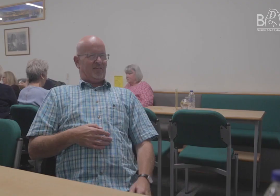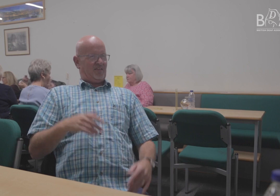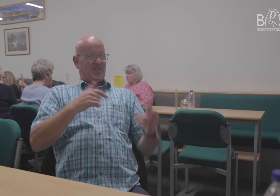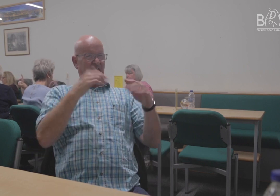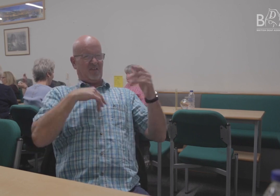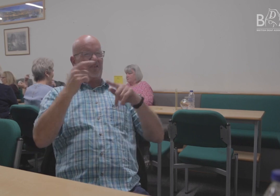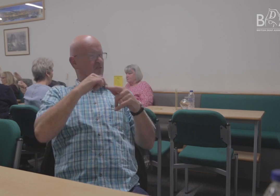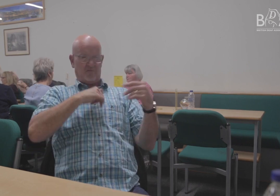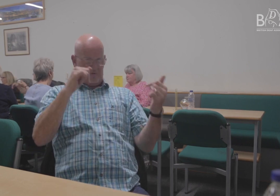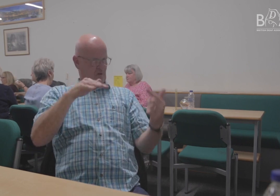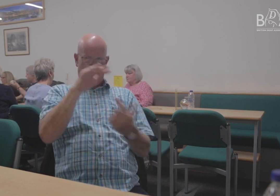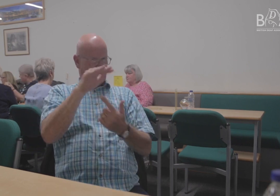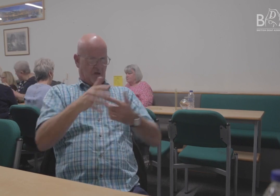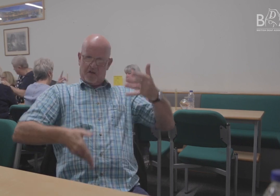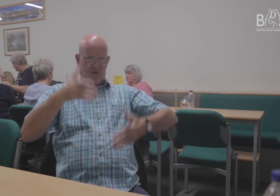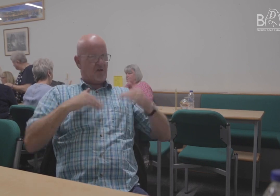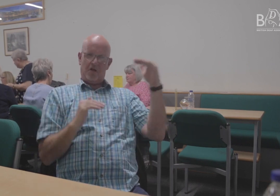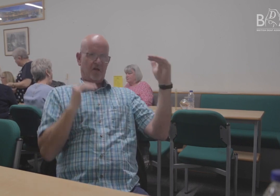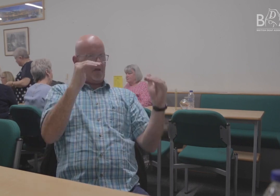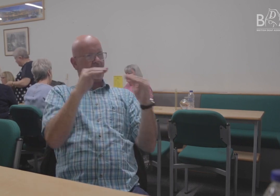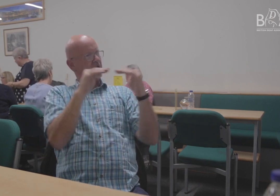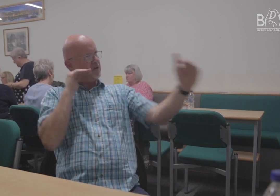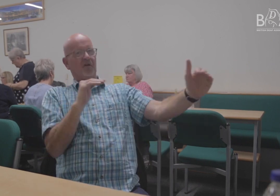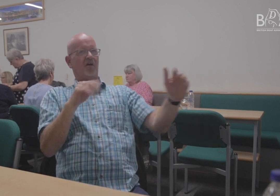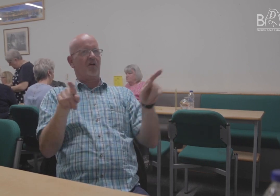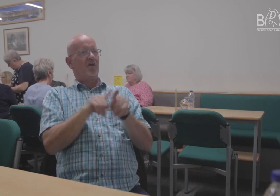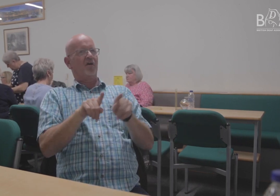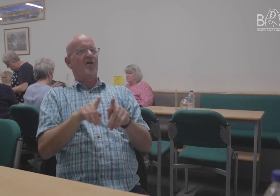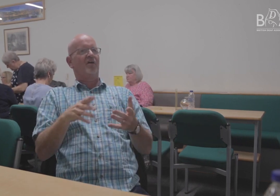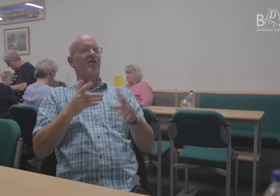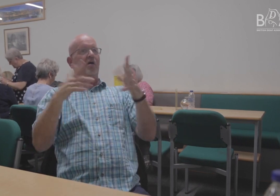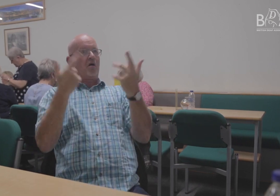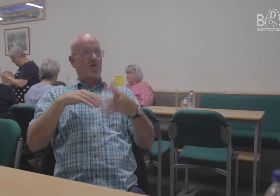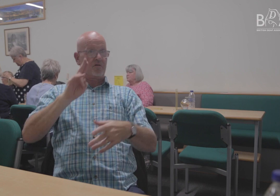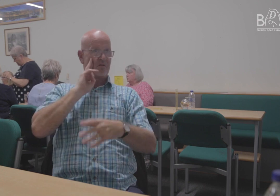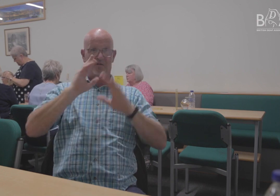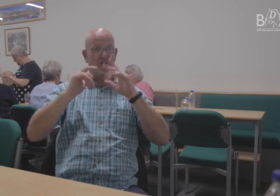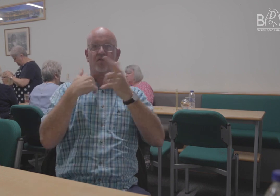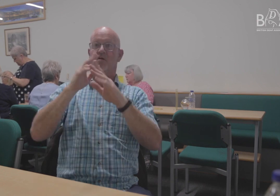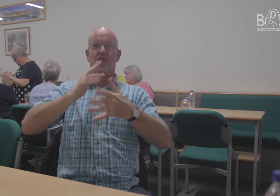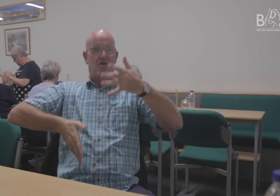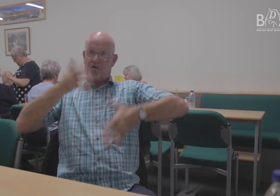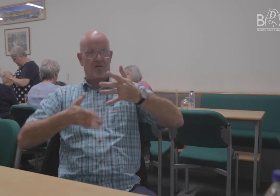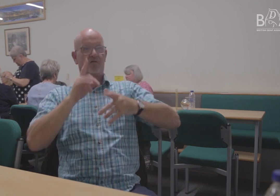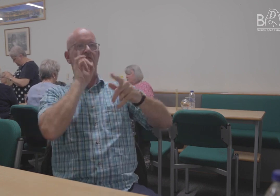Sign language plays a huge role in equality. Deaf people are always the ones having to adapt